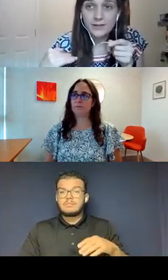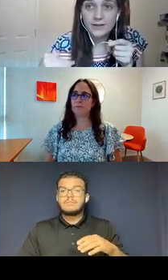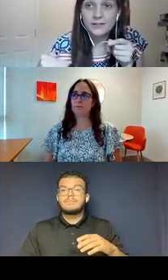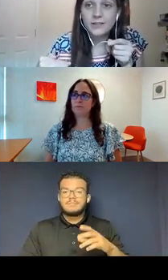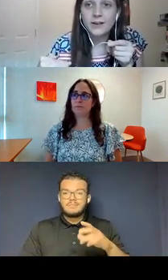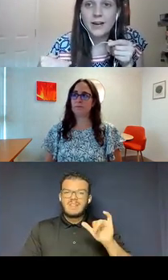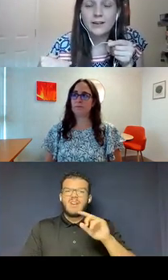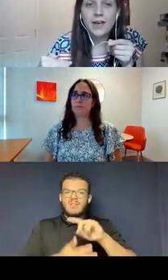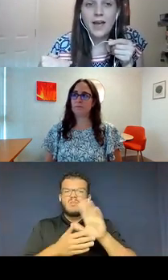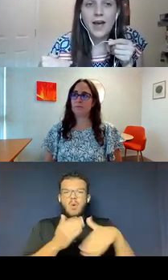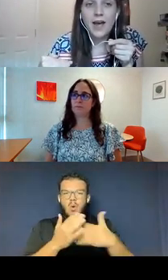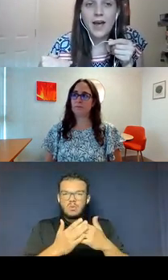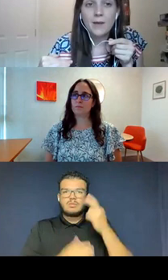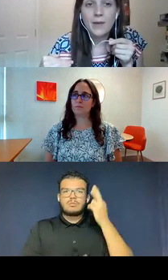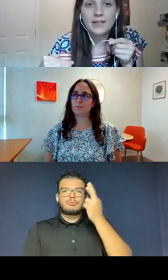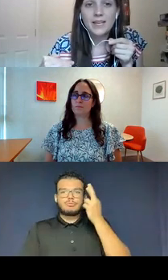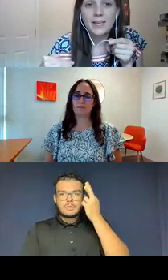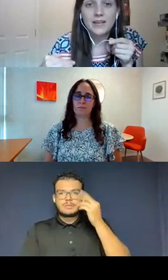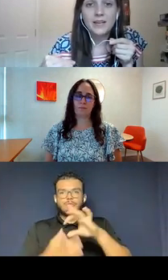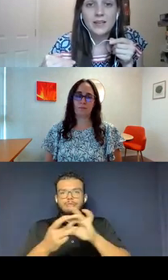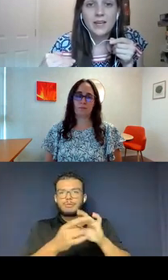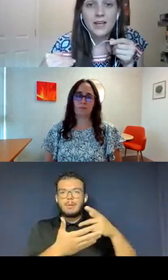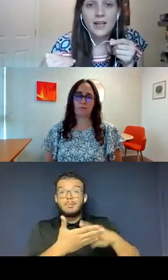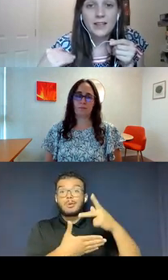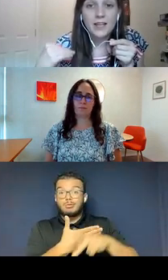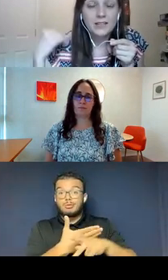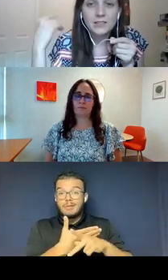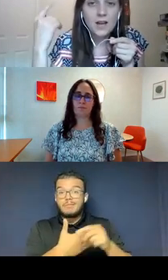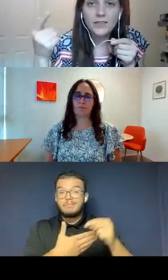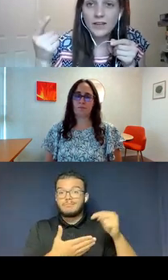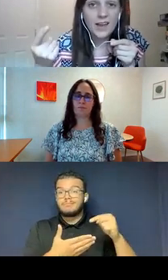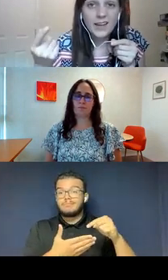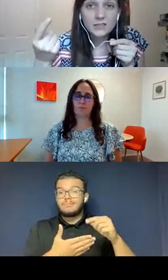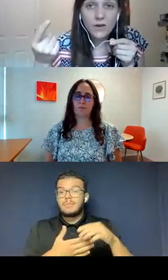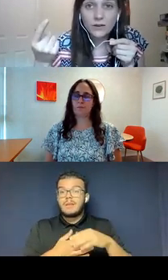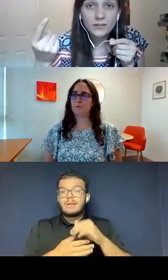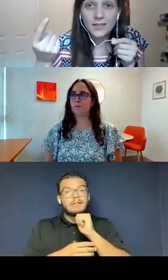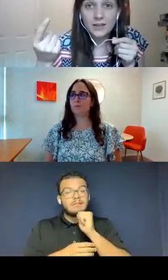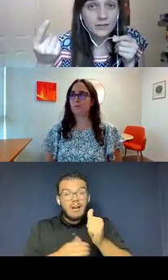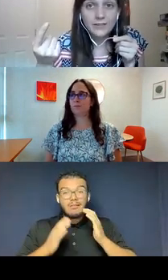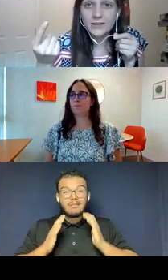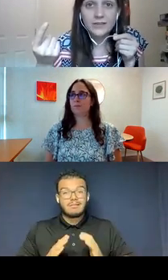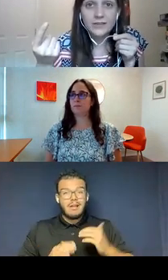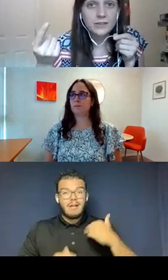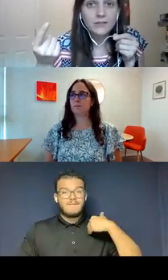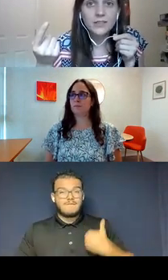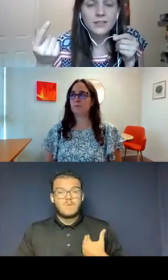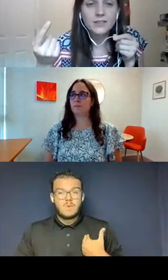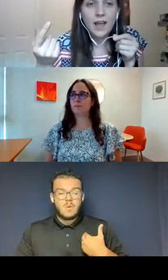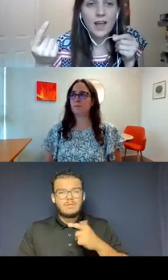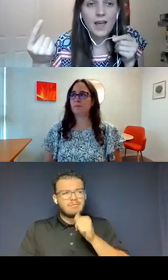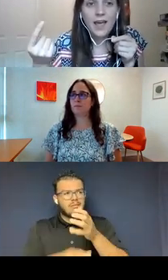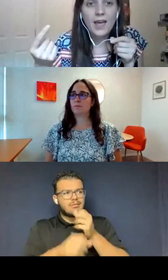that you're considering, as in it's not the client's fault that they couldn't receive the services,